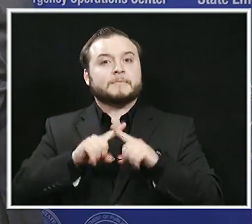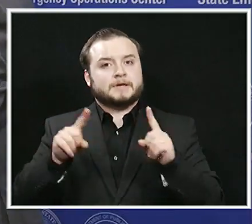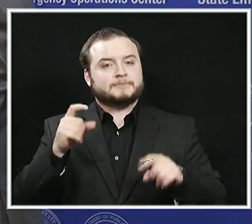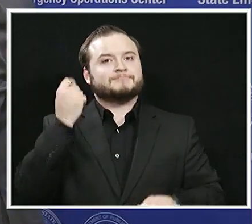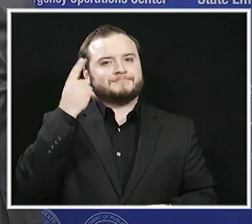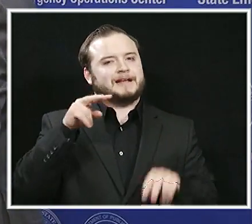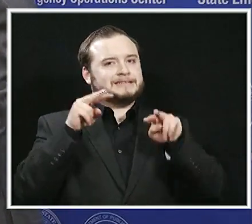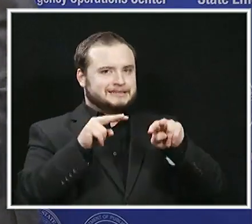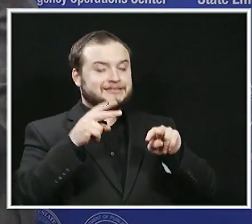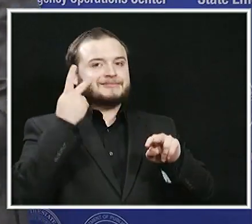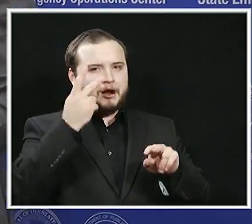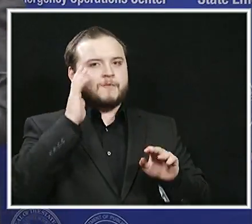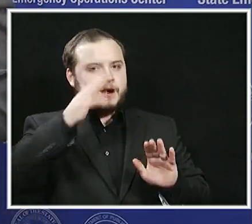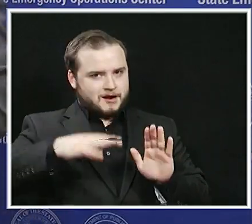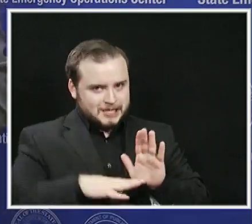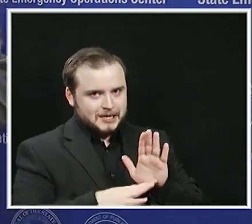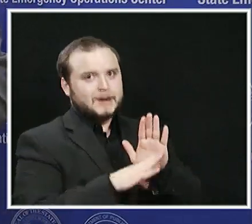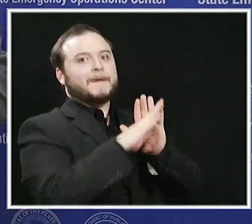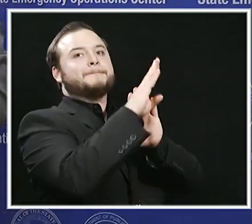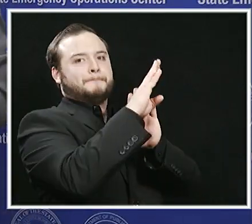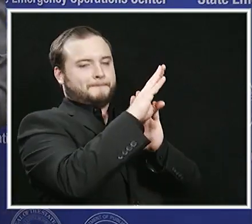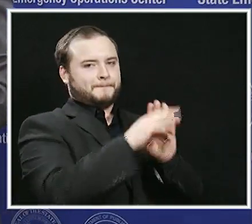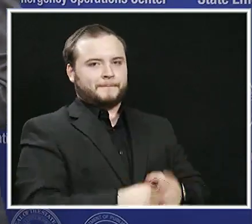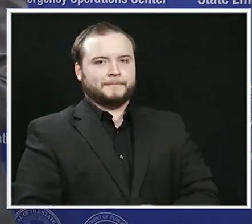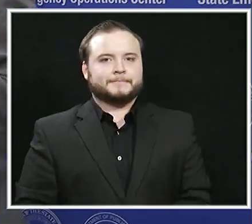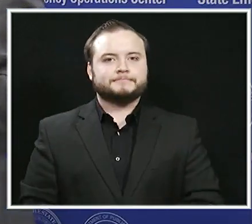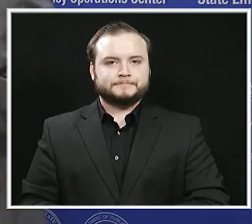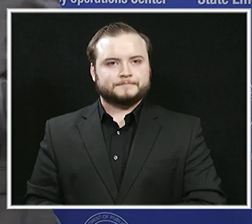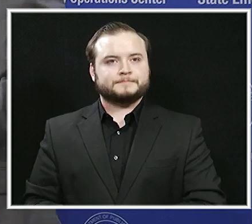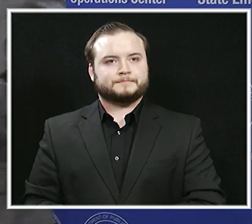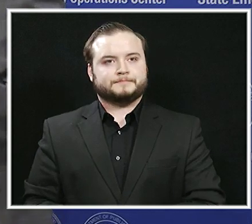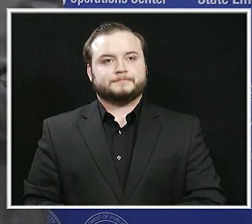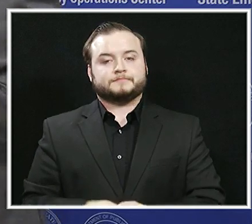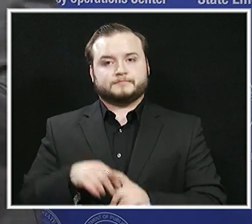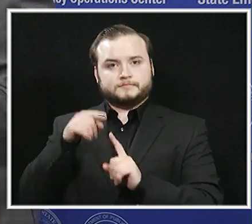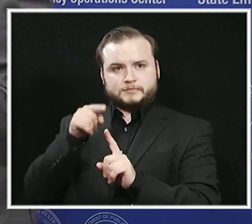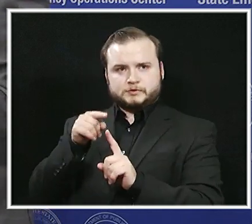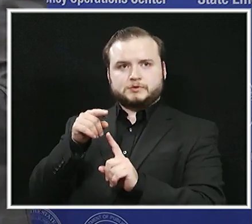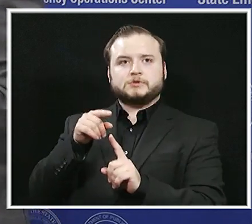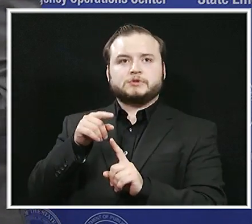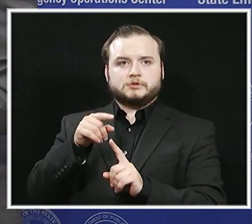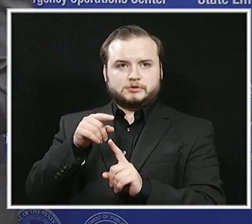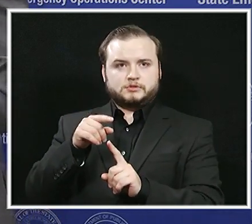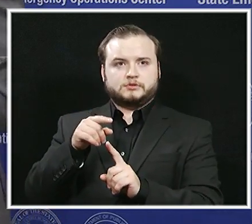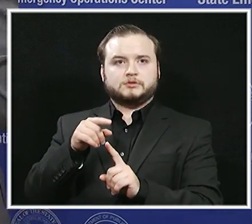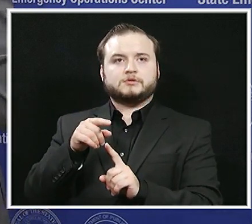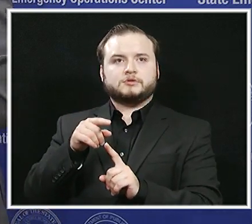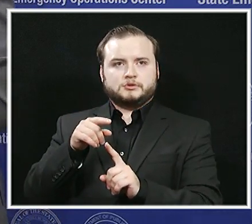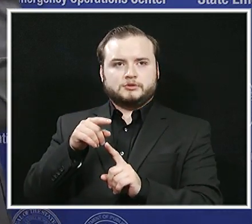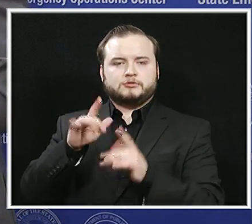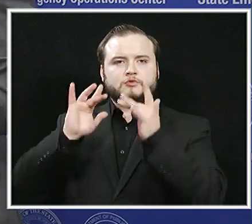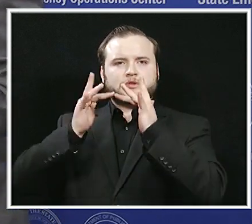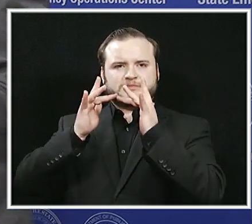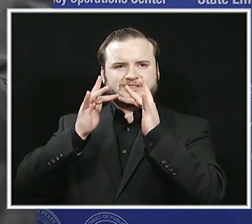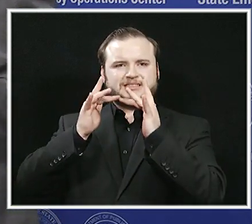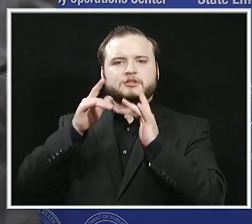and even though numbers are going up, other numbers are going within the tolerance level where it needs to be to keep away from that surge. I'd also talk about our website,